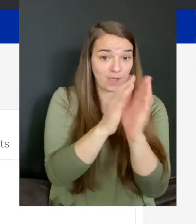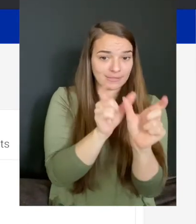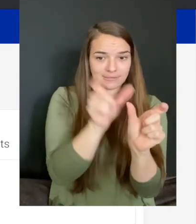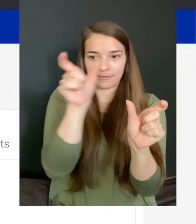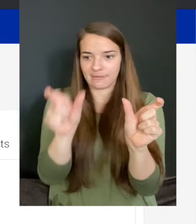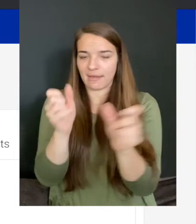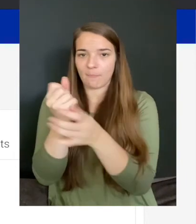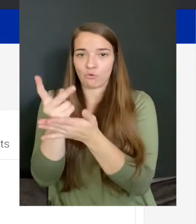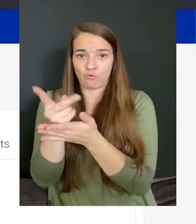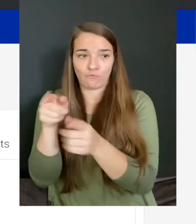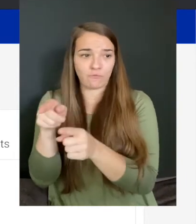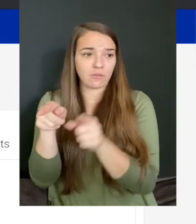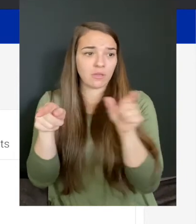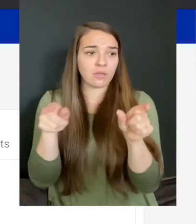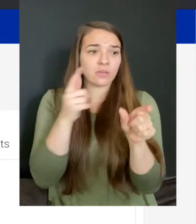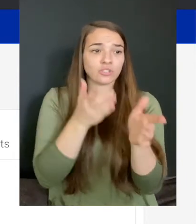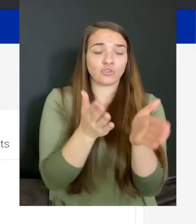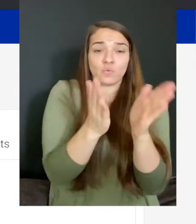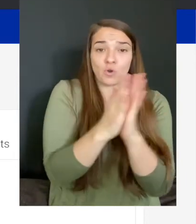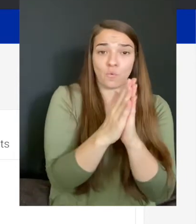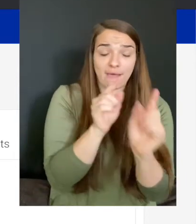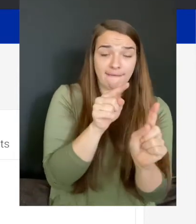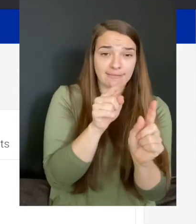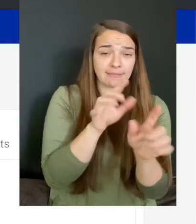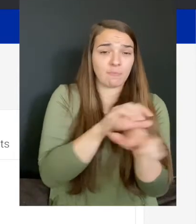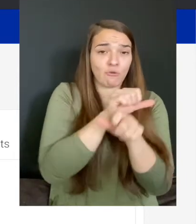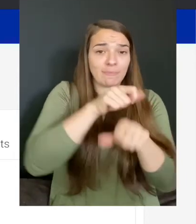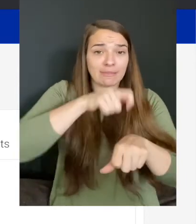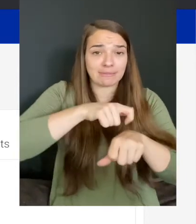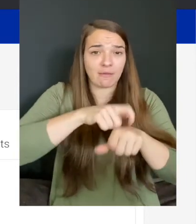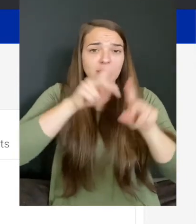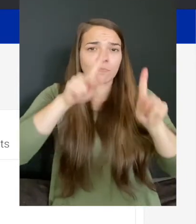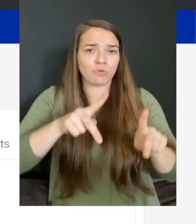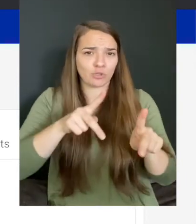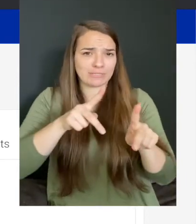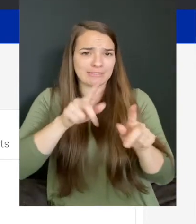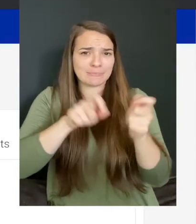you request an appointment time with the person you're wanting to see, and they will either